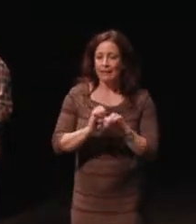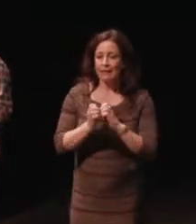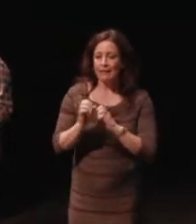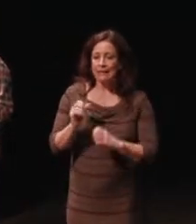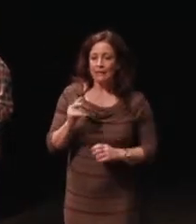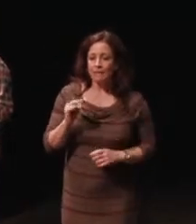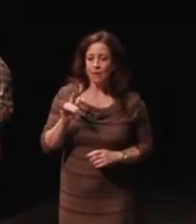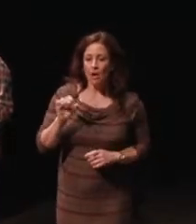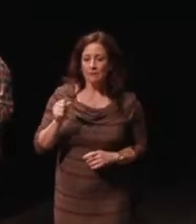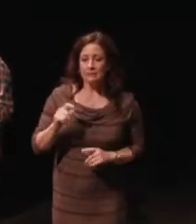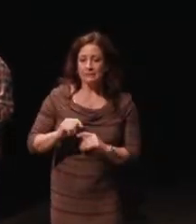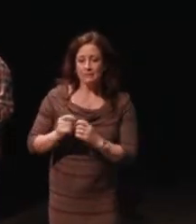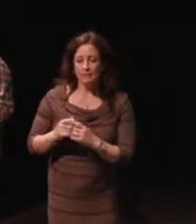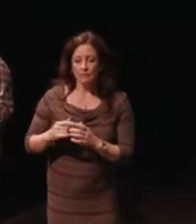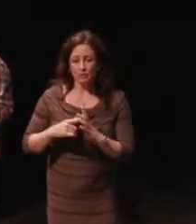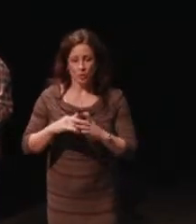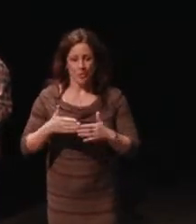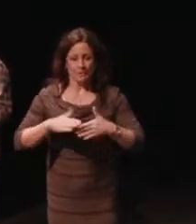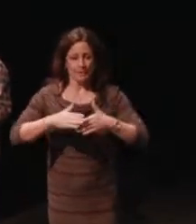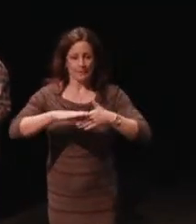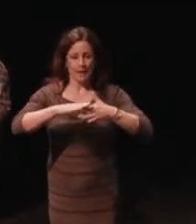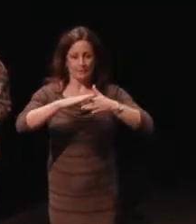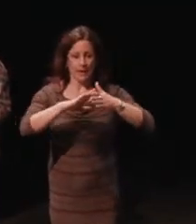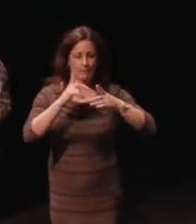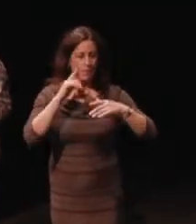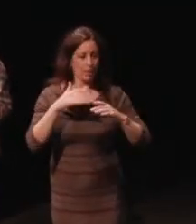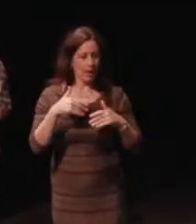And one of the problems that we found at the Naughty Dog side was that